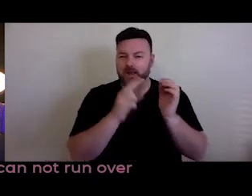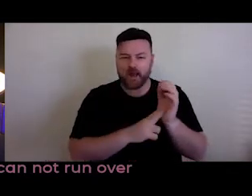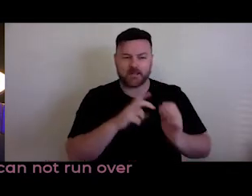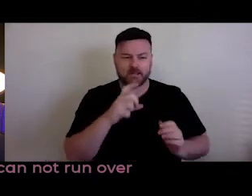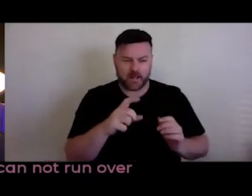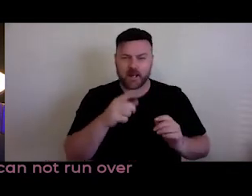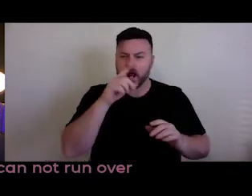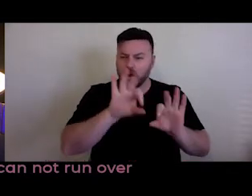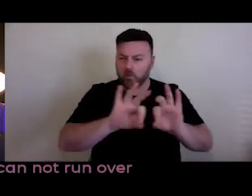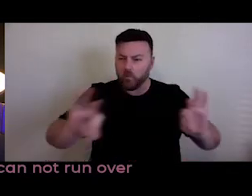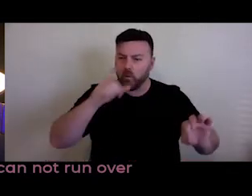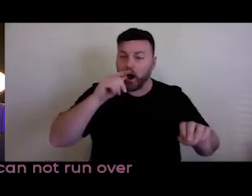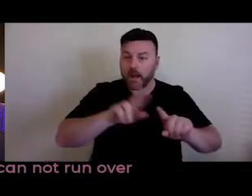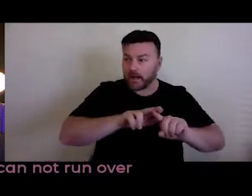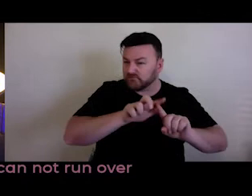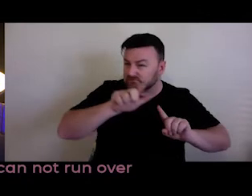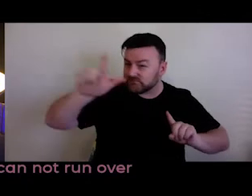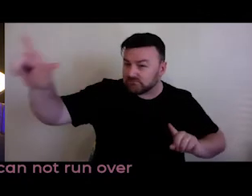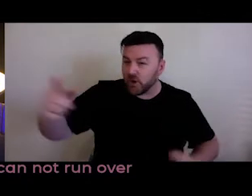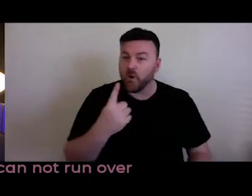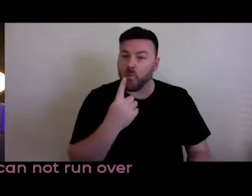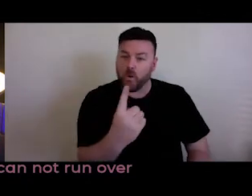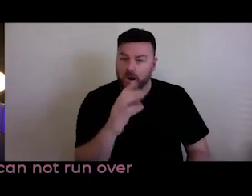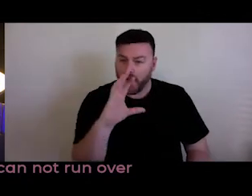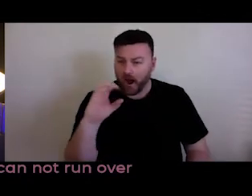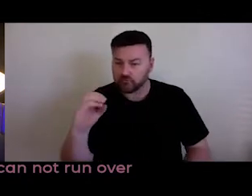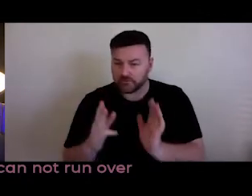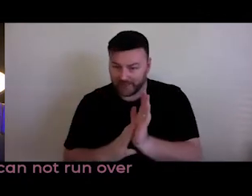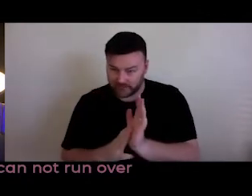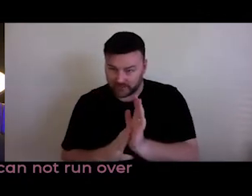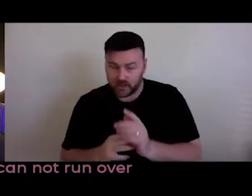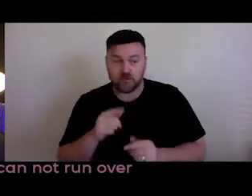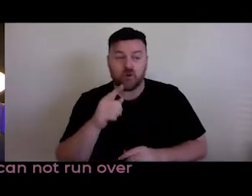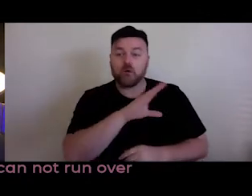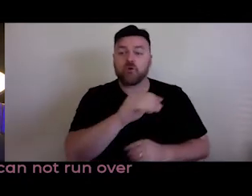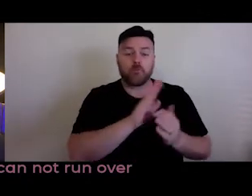You convert your signal from HDMI to BNC and then you run it over the